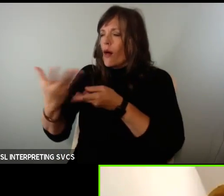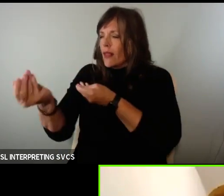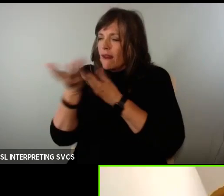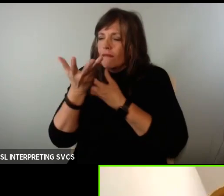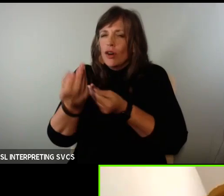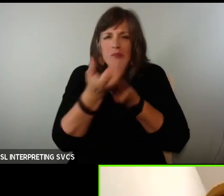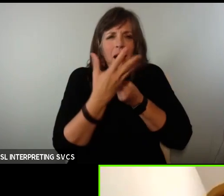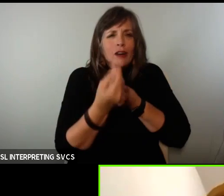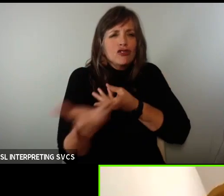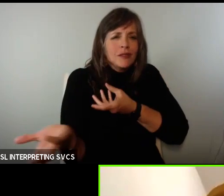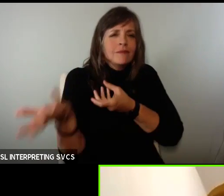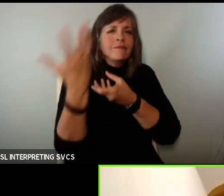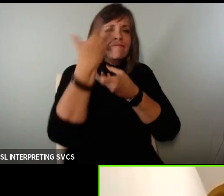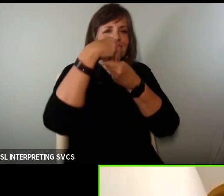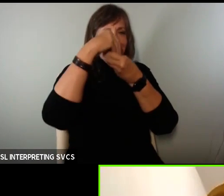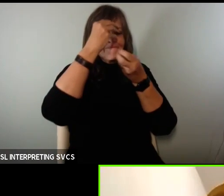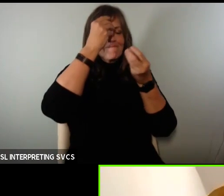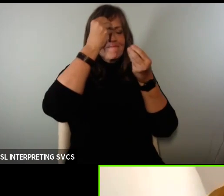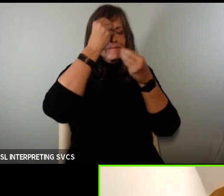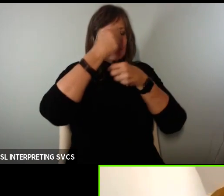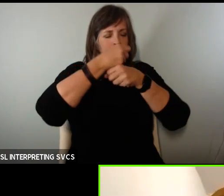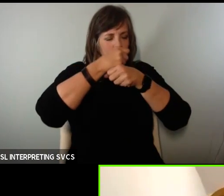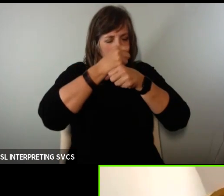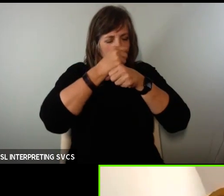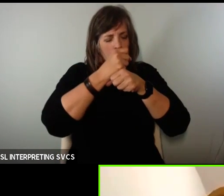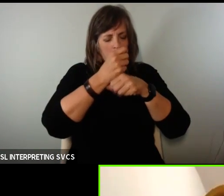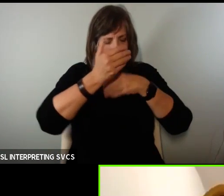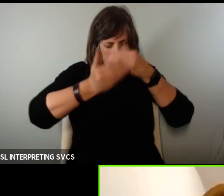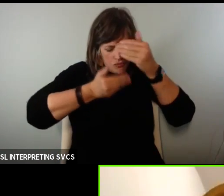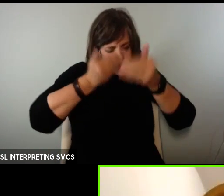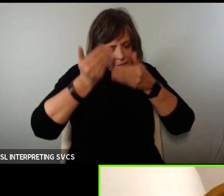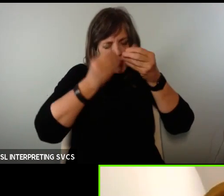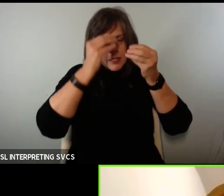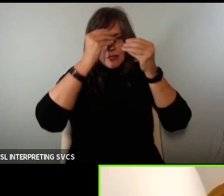Preparing, processing, and allowing to be continued